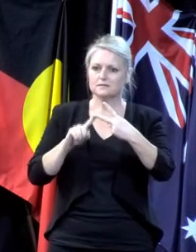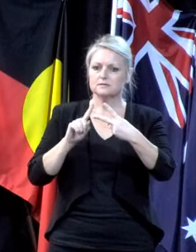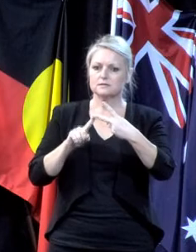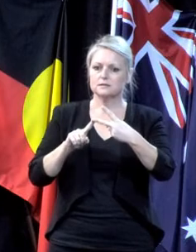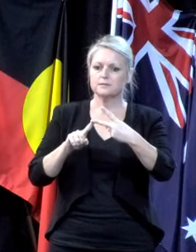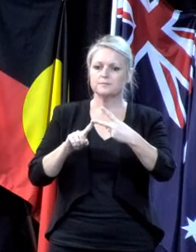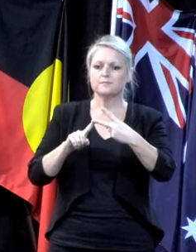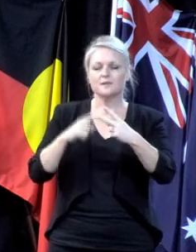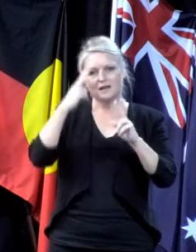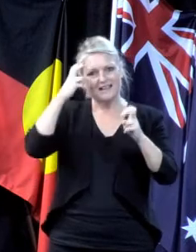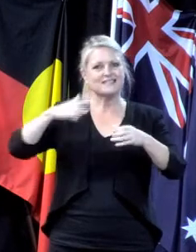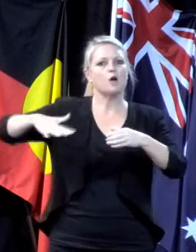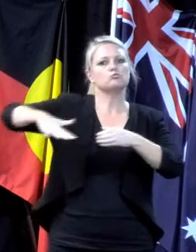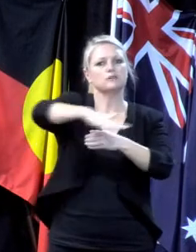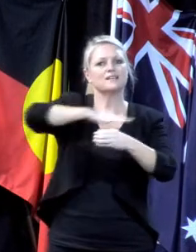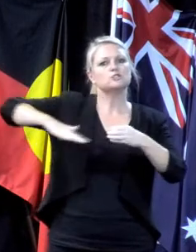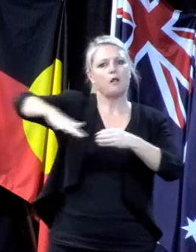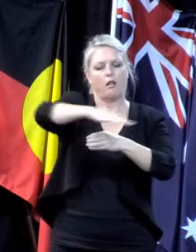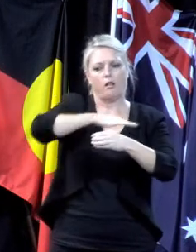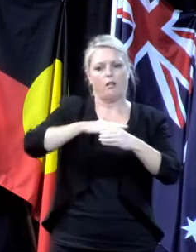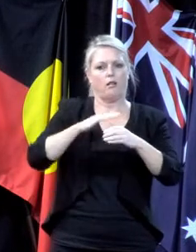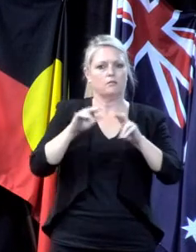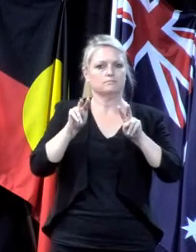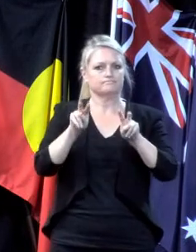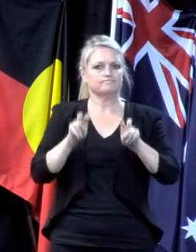and that would occur through... We’re all... everyone’s got a boss.